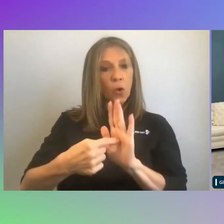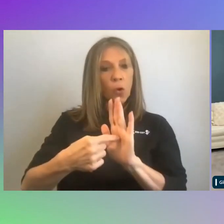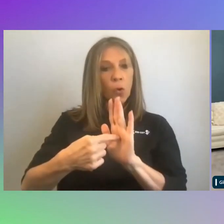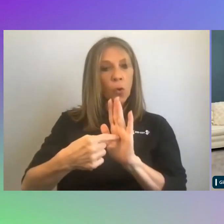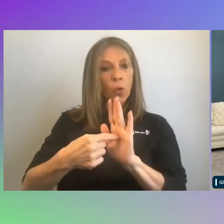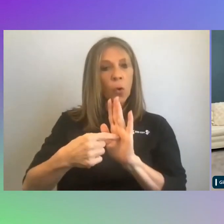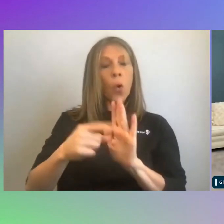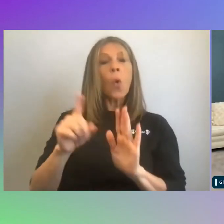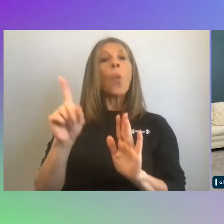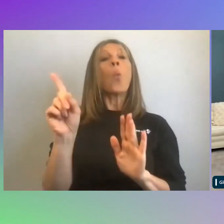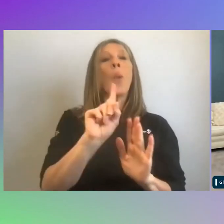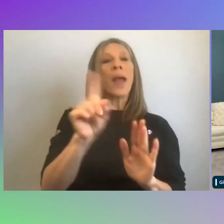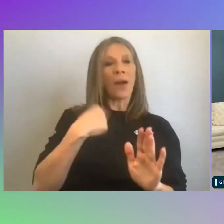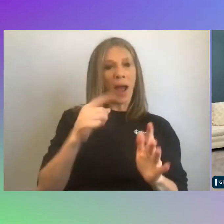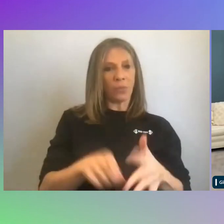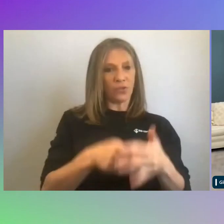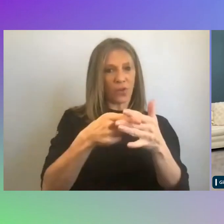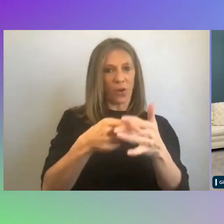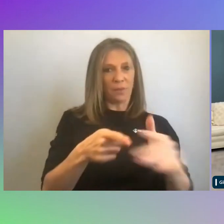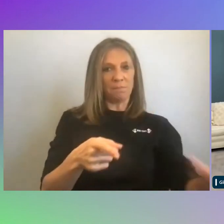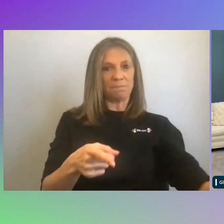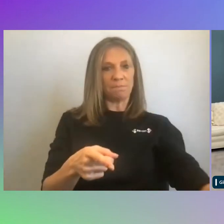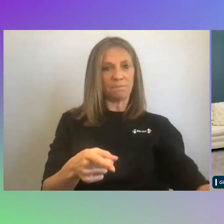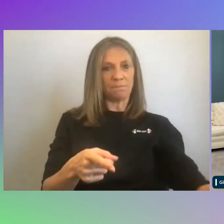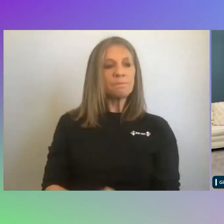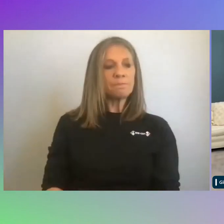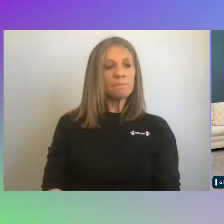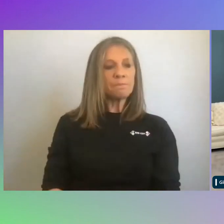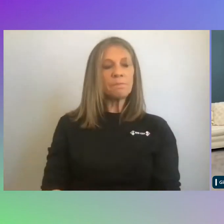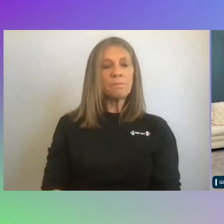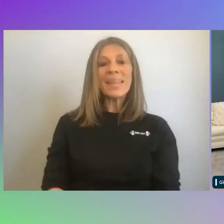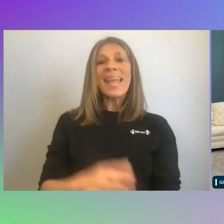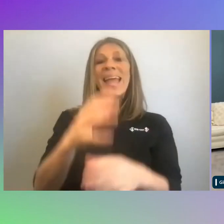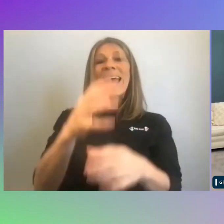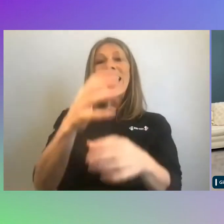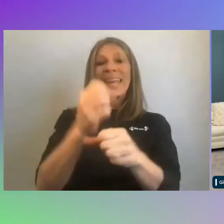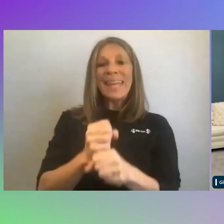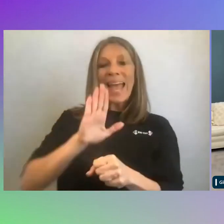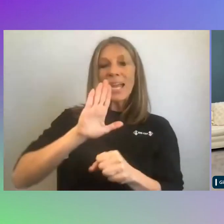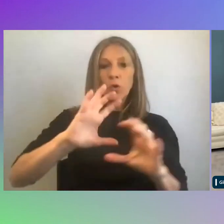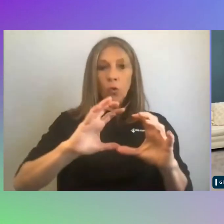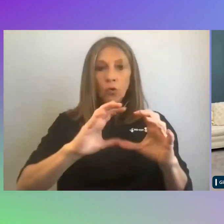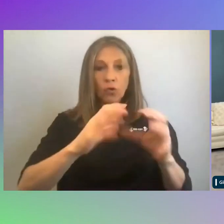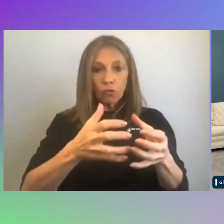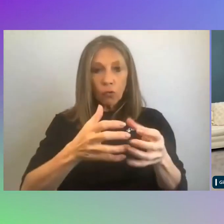would start and that is get your group the training and the tools